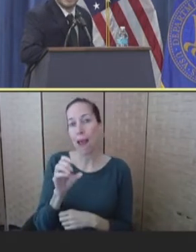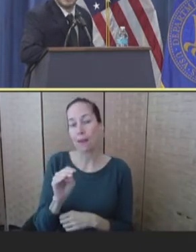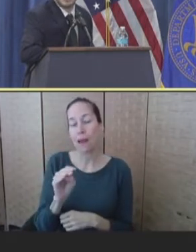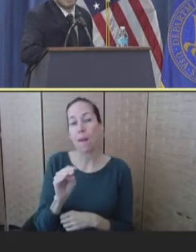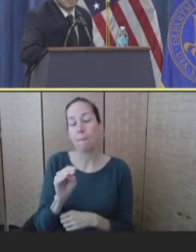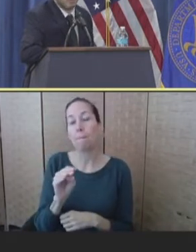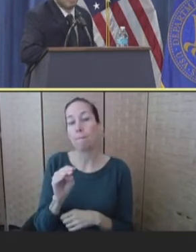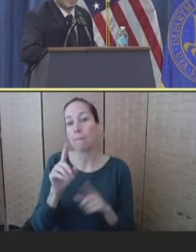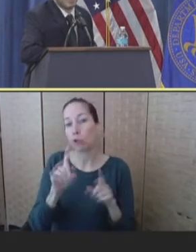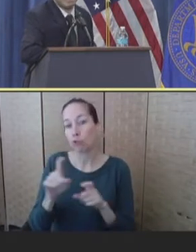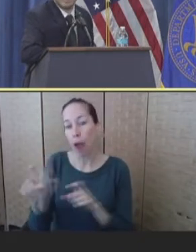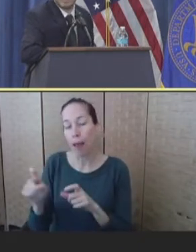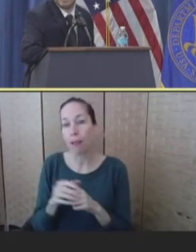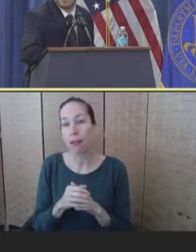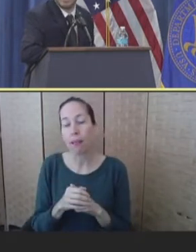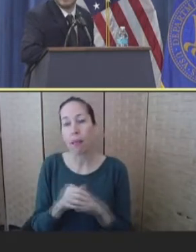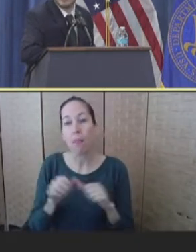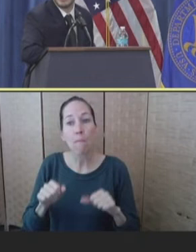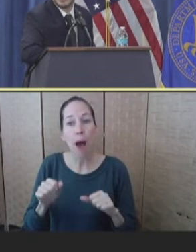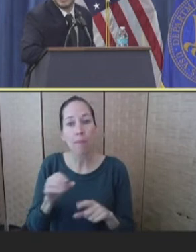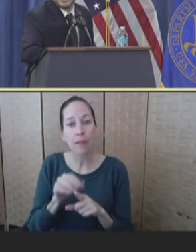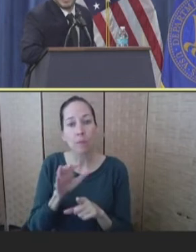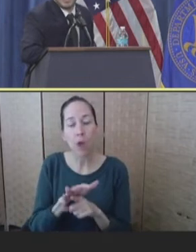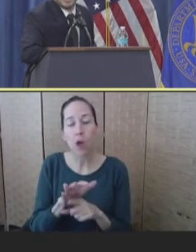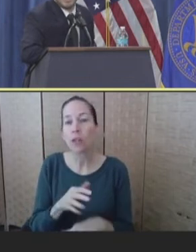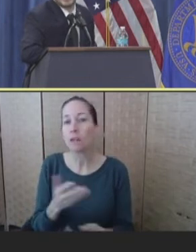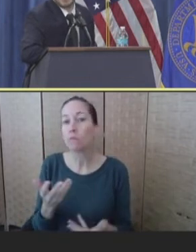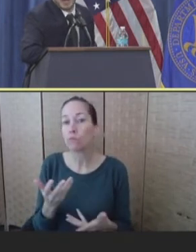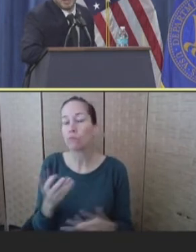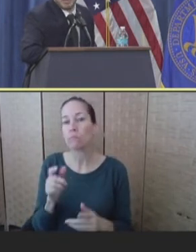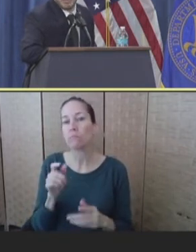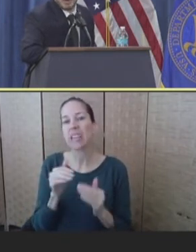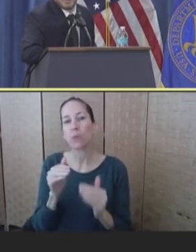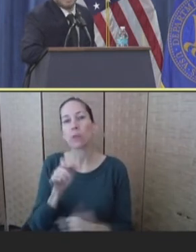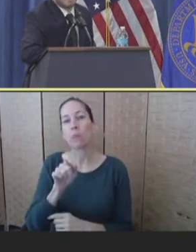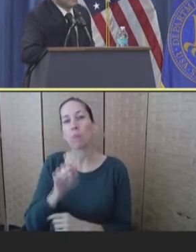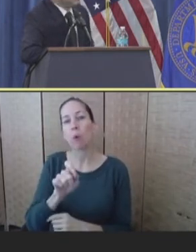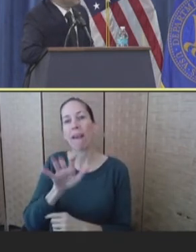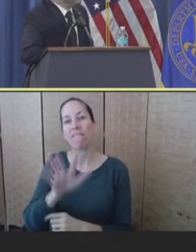0.5 if there's two arms. That's the random component.